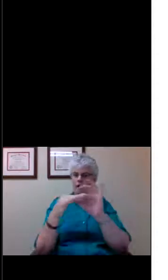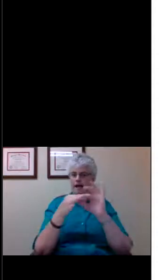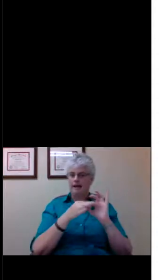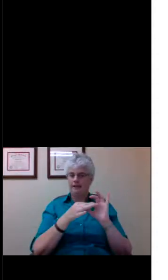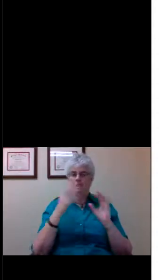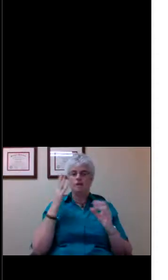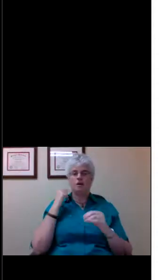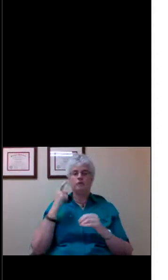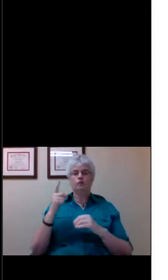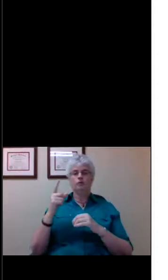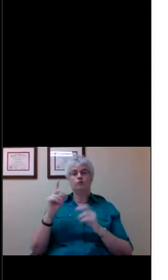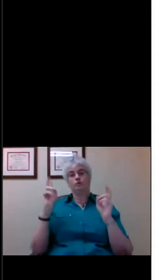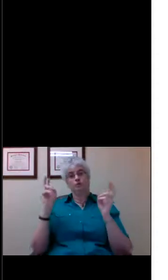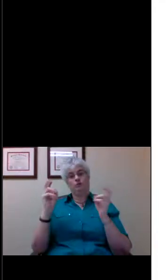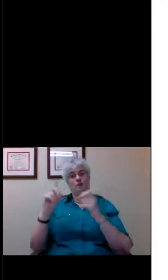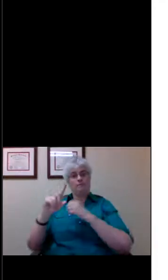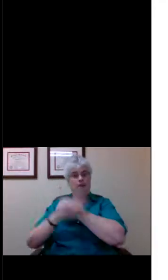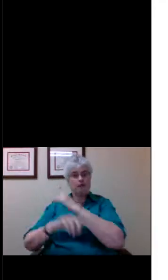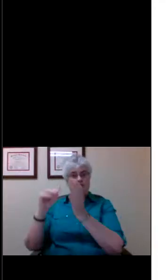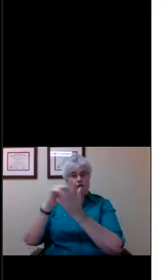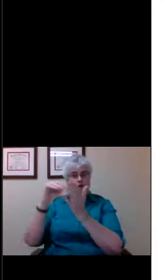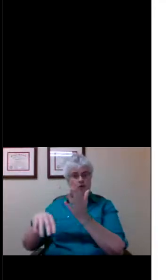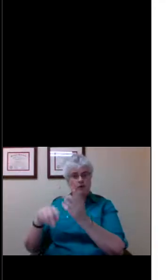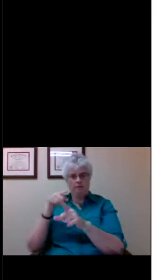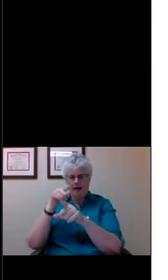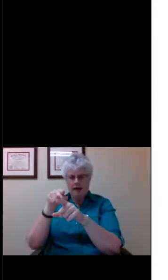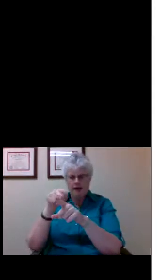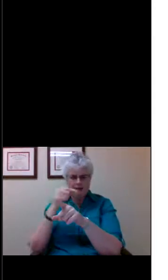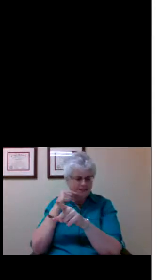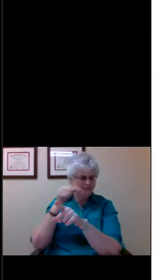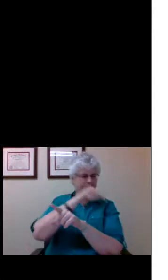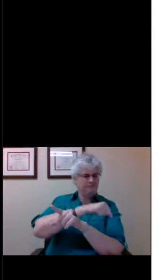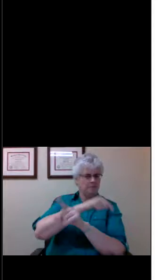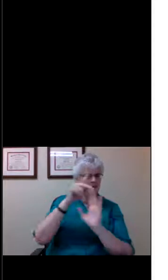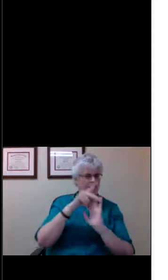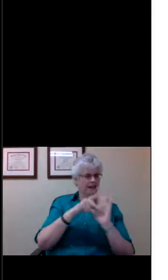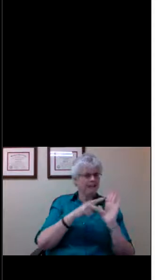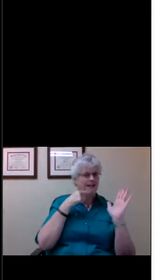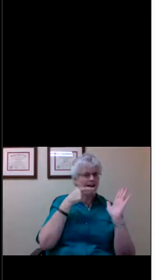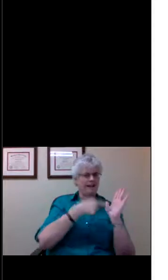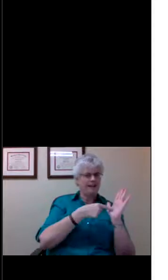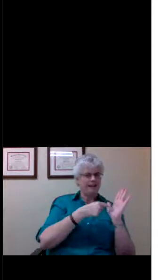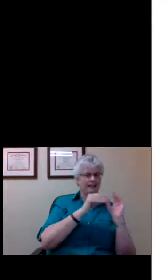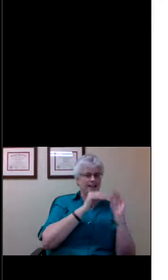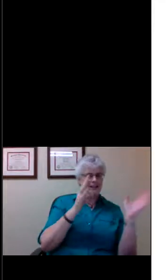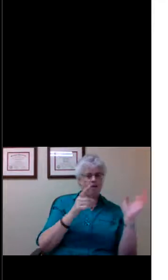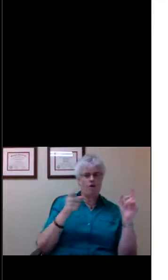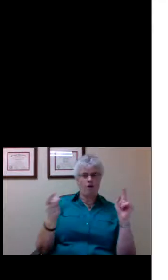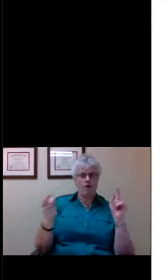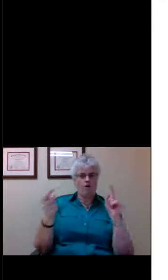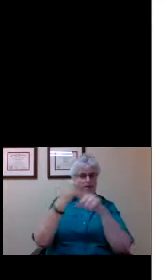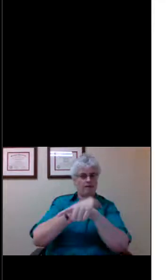then they shouldn't have been in the reporting system because they were penalizing students or disciplining students for things that weren't clearly